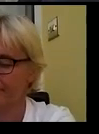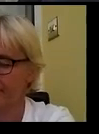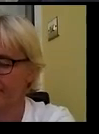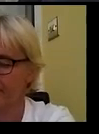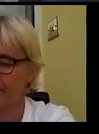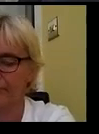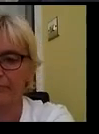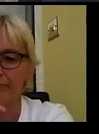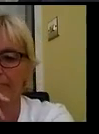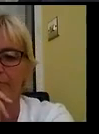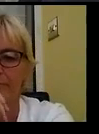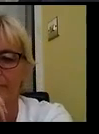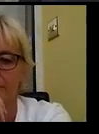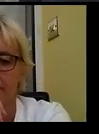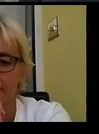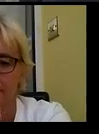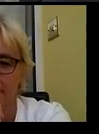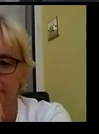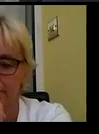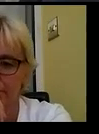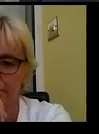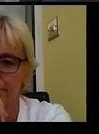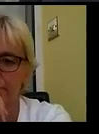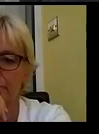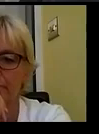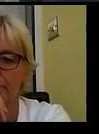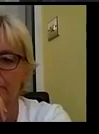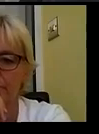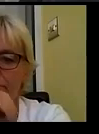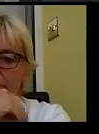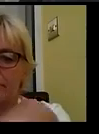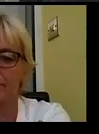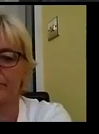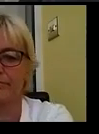really is the two big issues that your national executive committee discussed